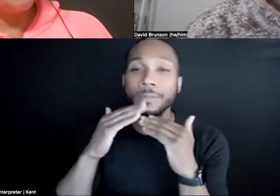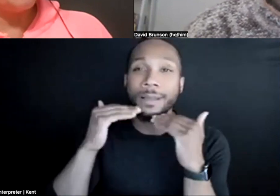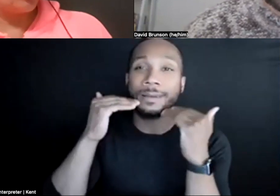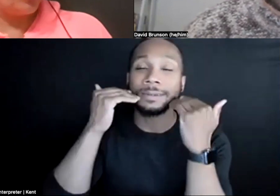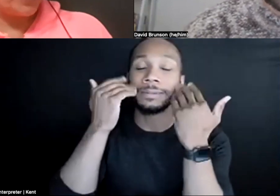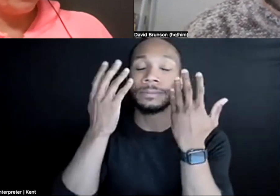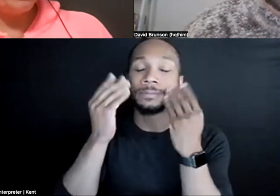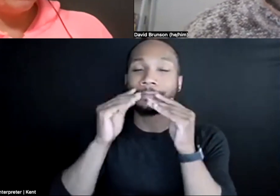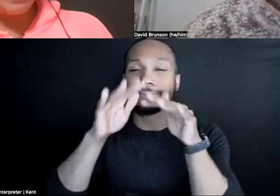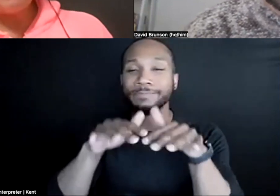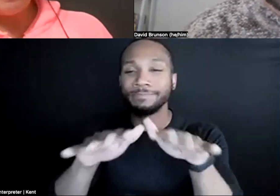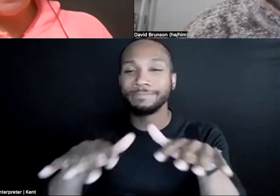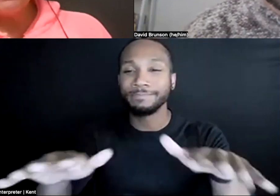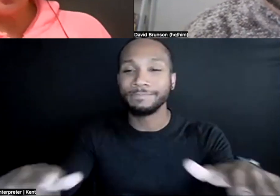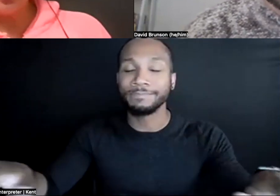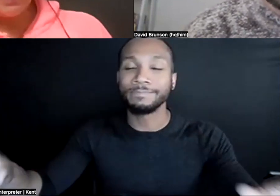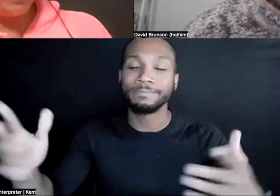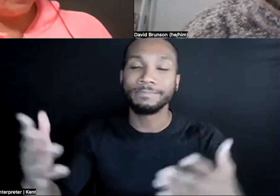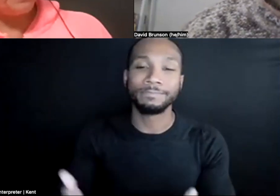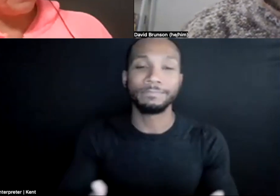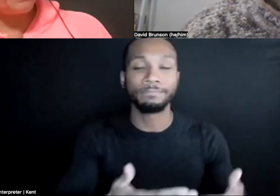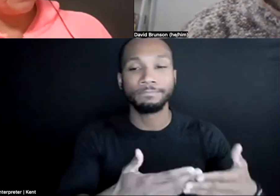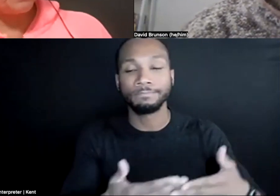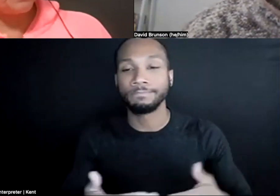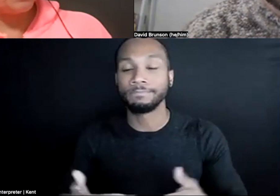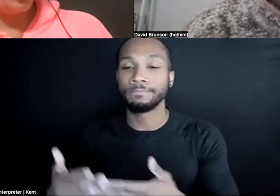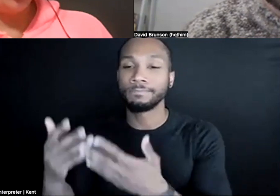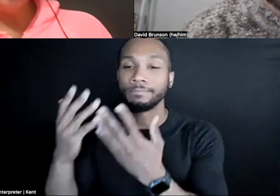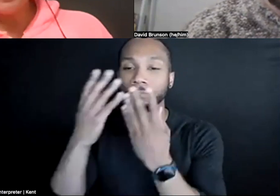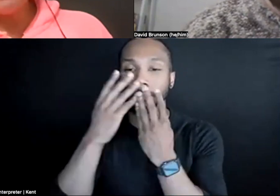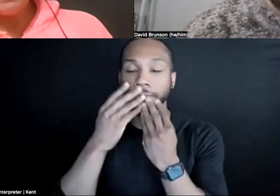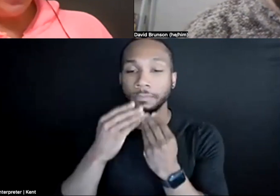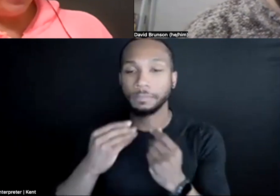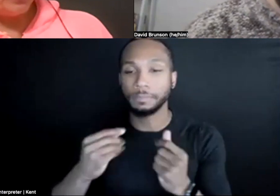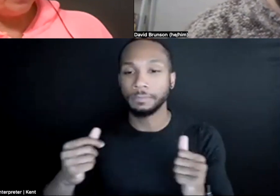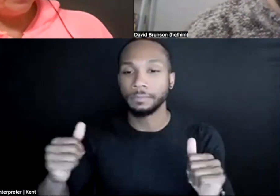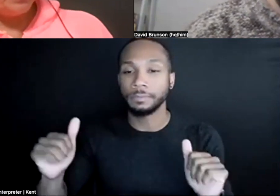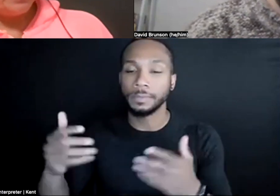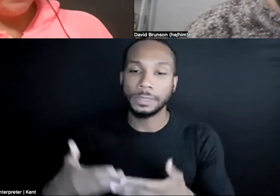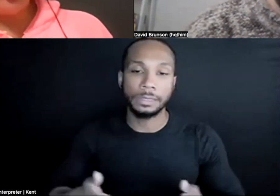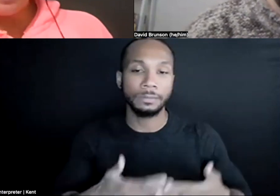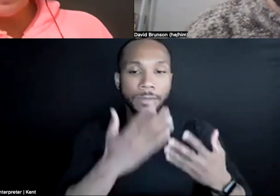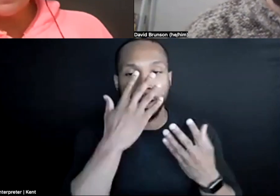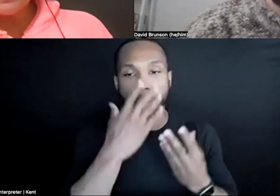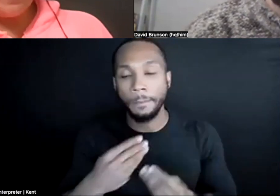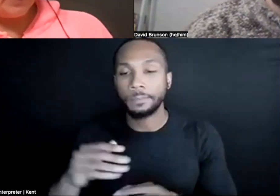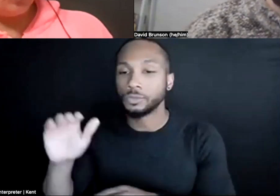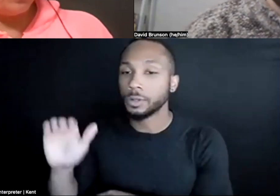que te arrulla amamanta tu insomnio Duerme niño en tu cama de cemento